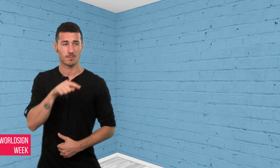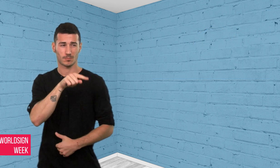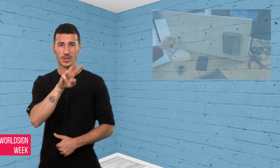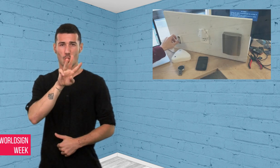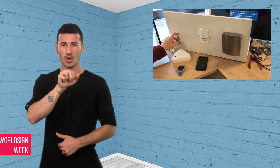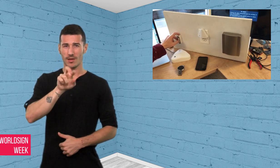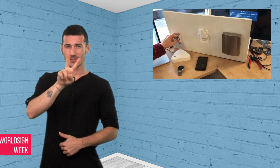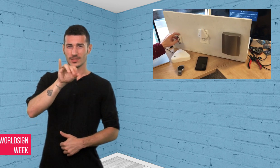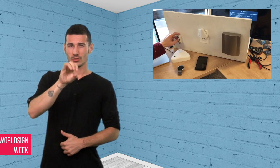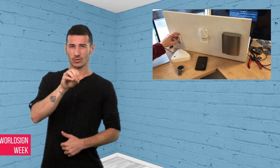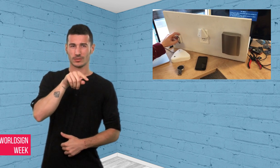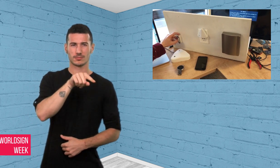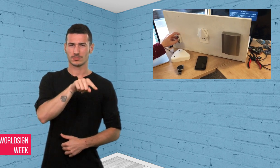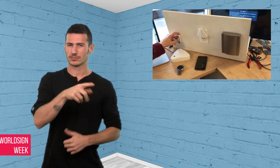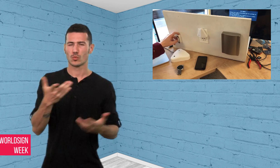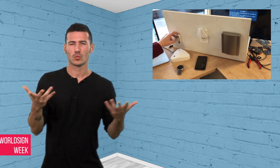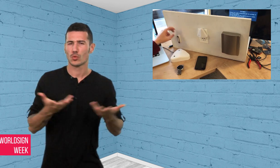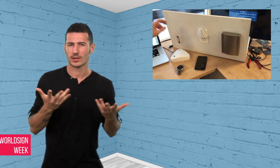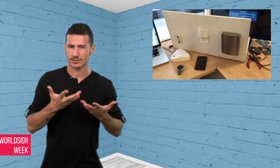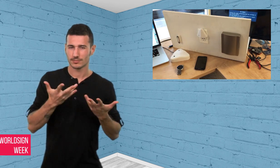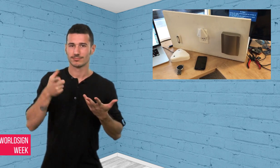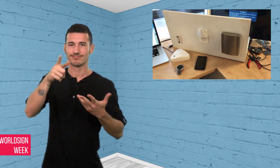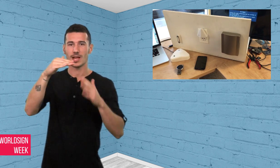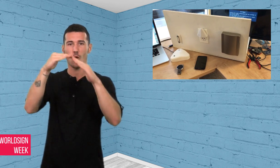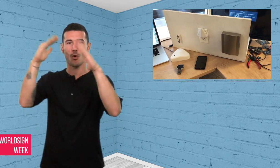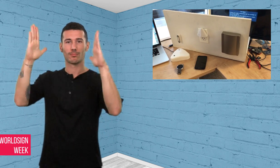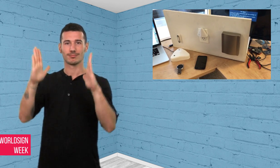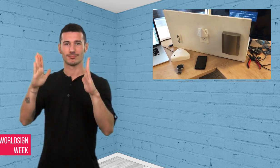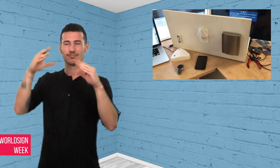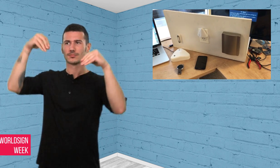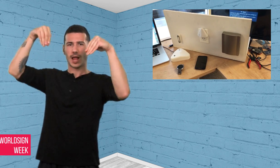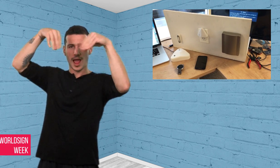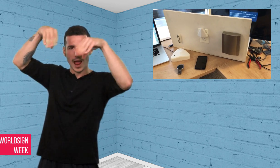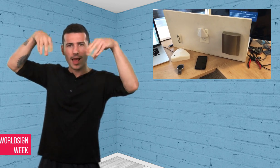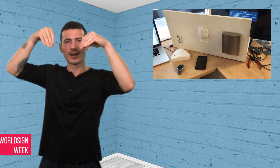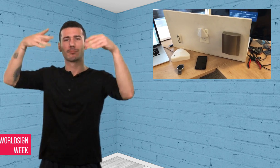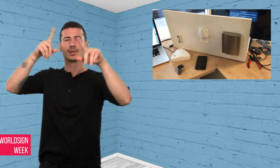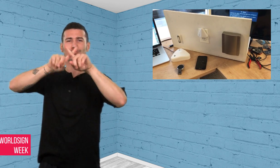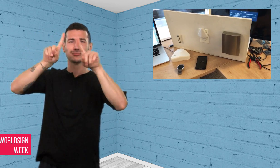Wavio is an all-in-one product that will replace